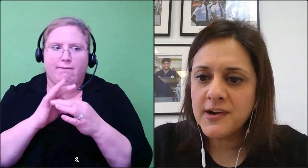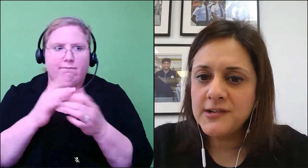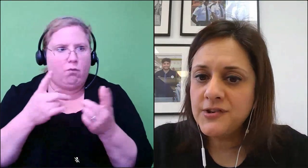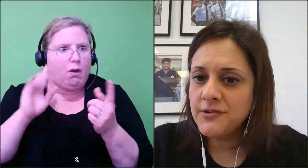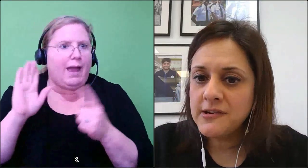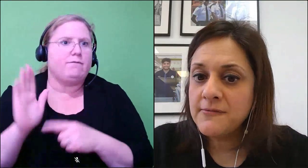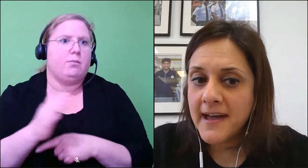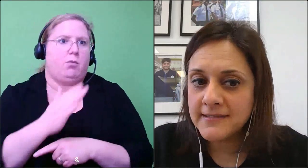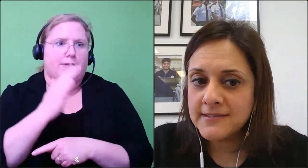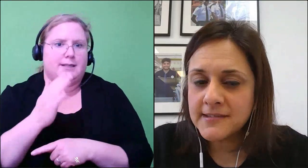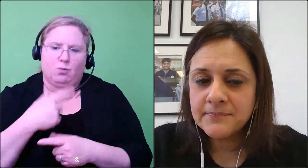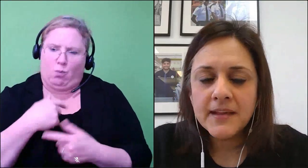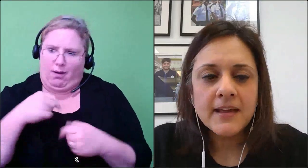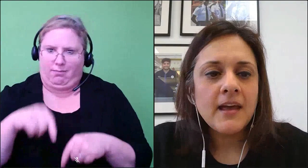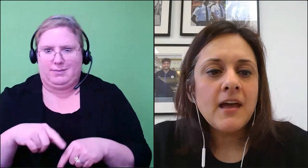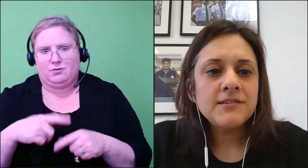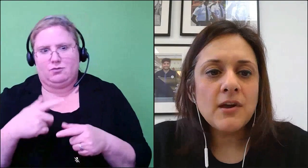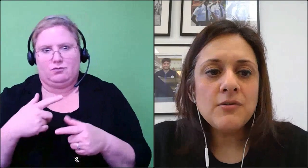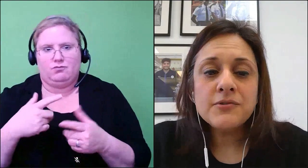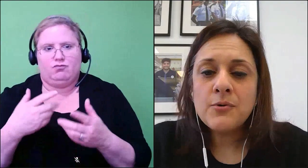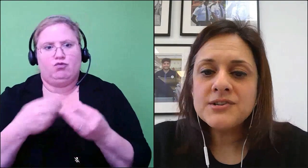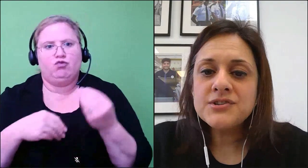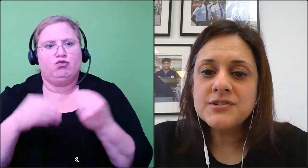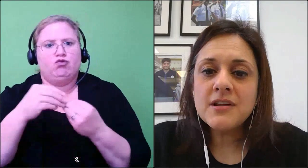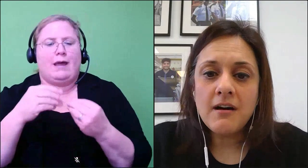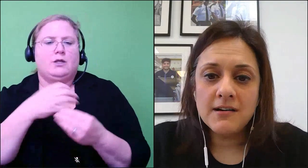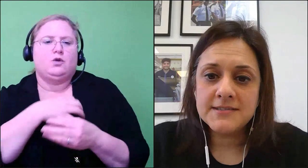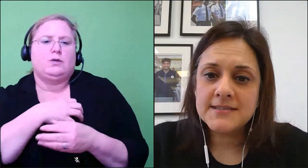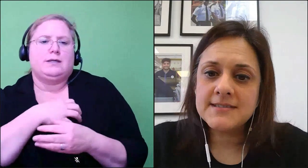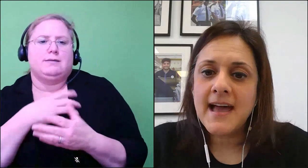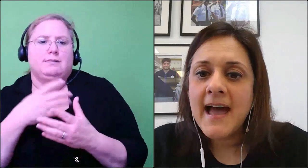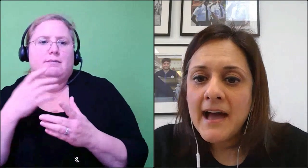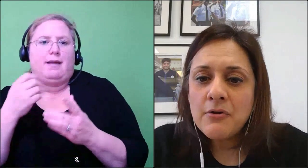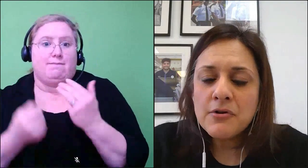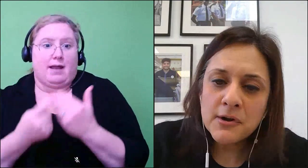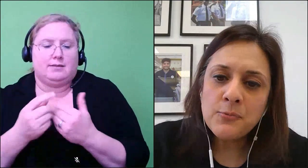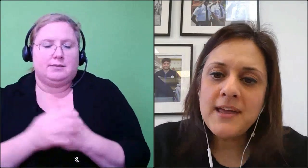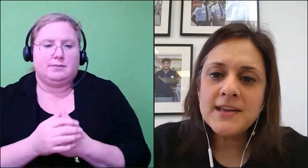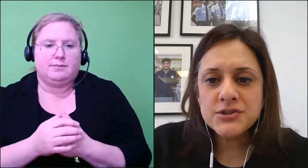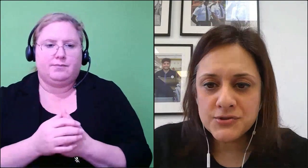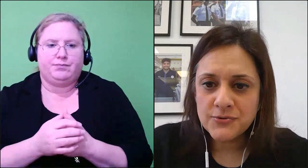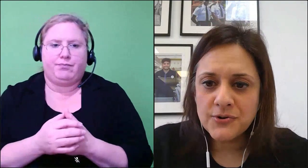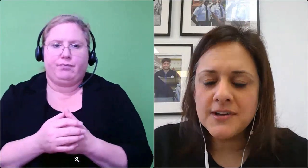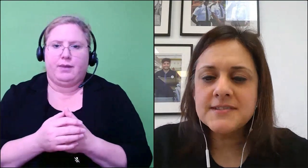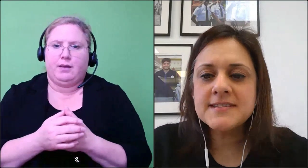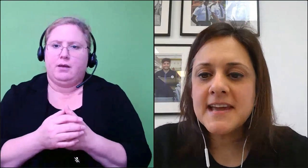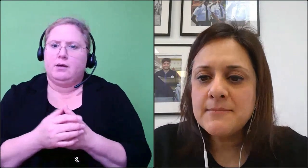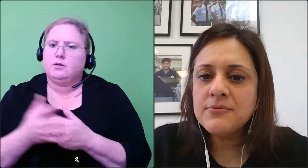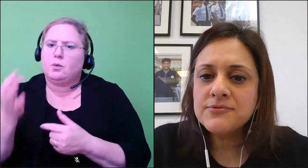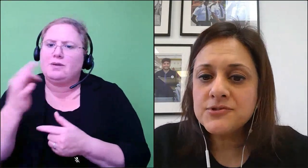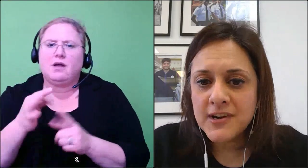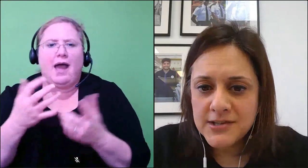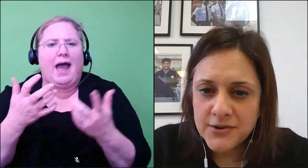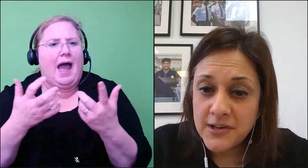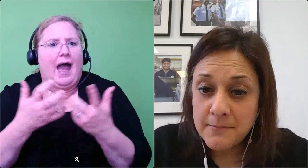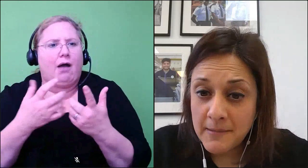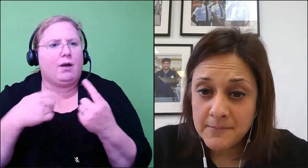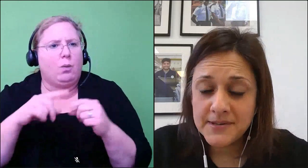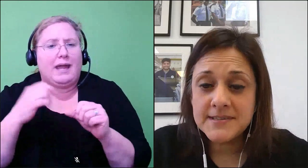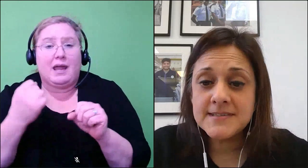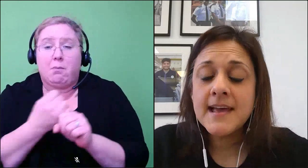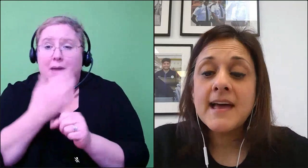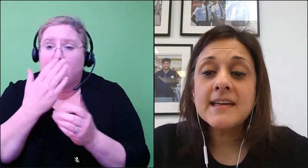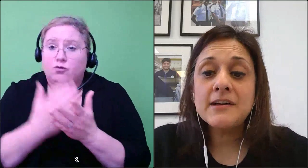trade union event, so the question asks: How can we ensure disabled trade union members